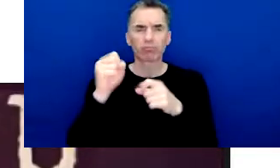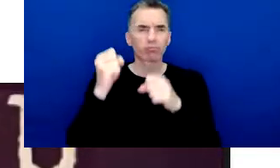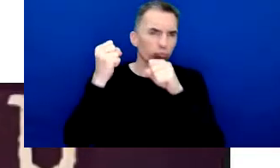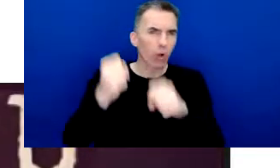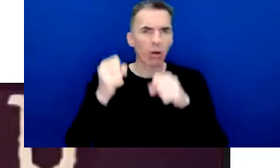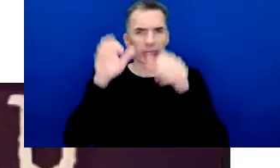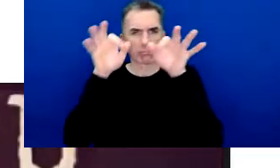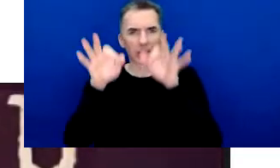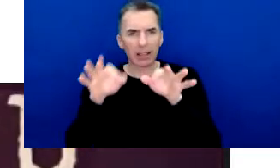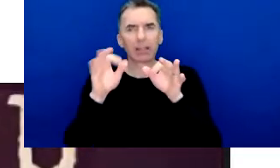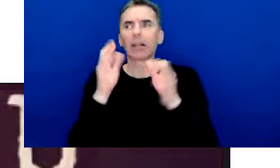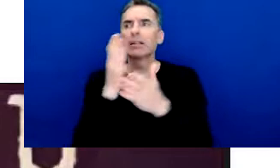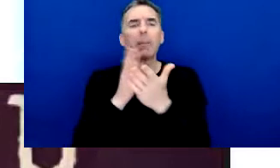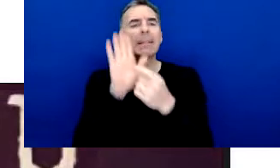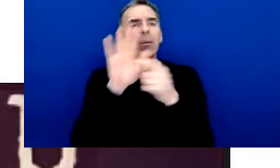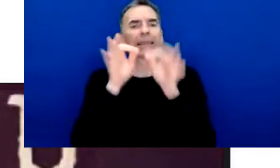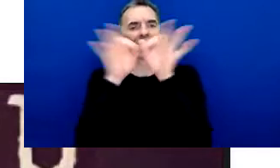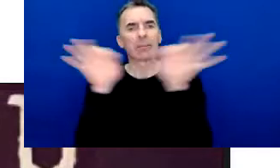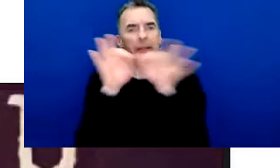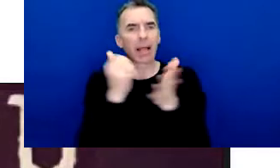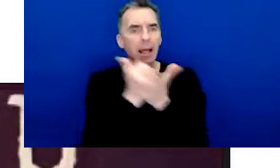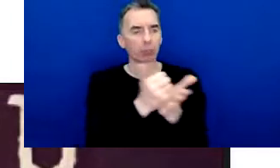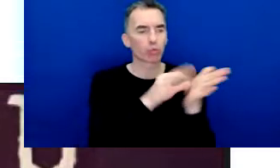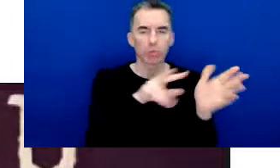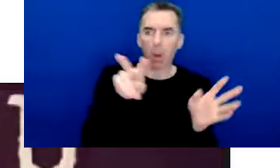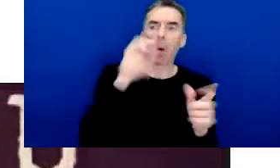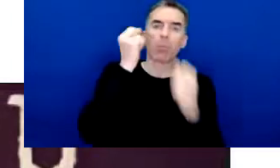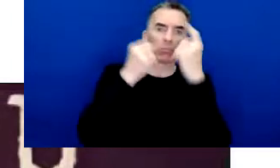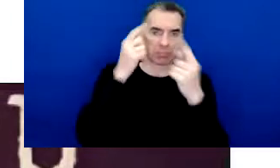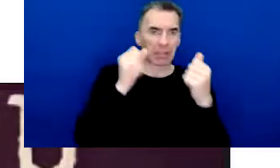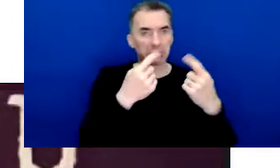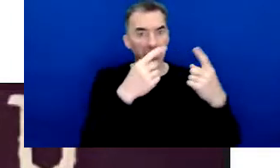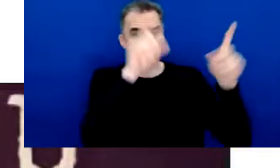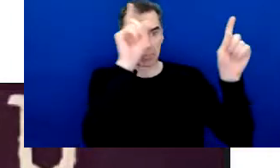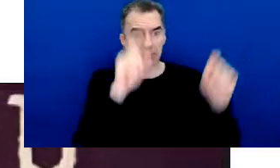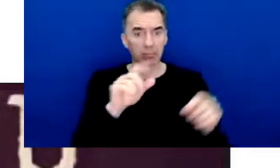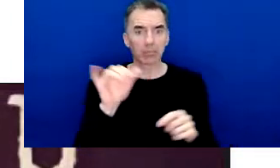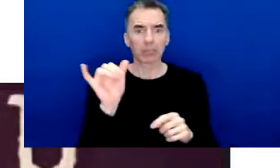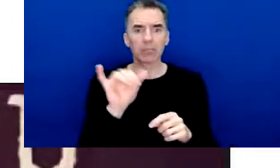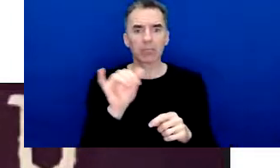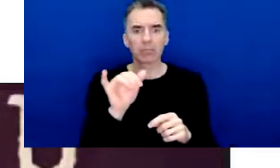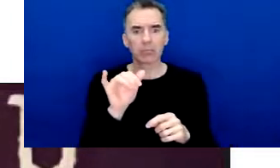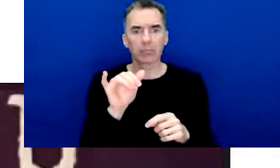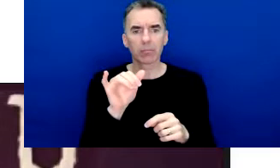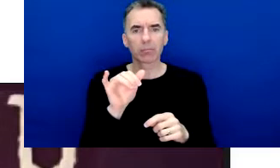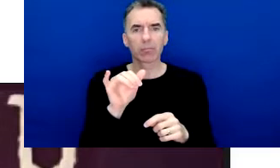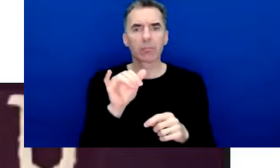And we're going to, equally as important, share statements that help keep faculty out of trouble.